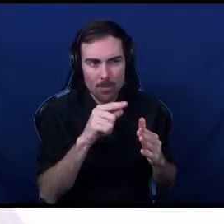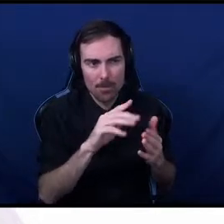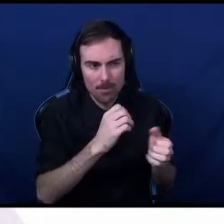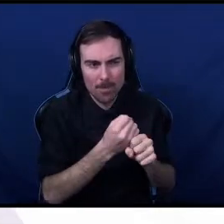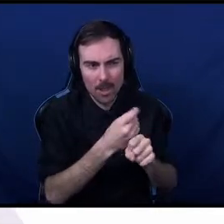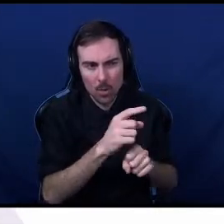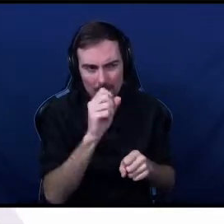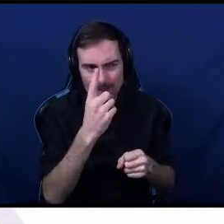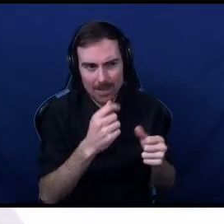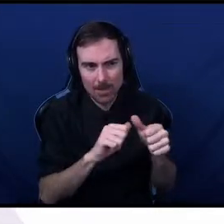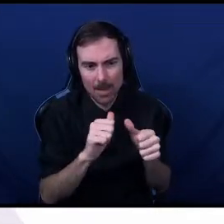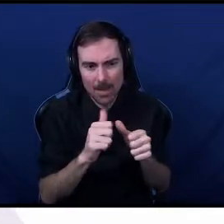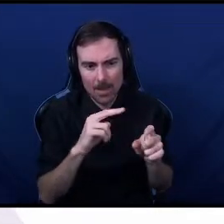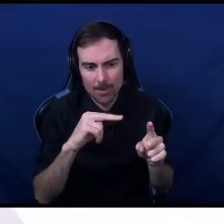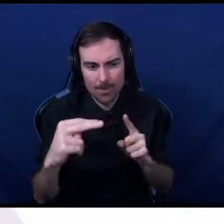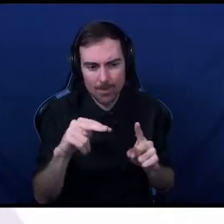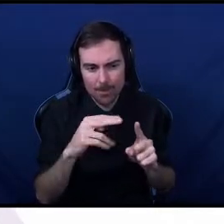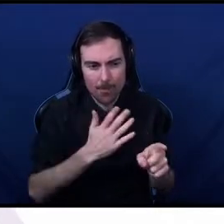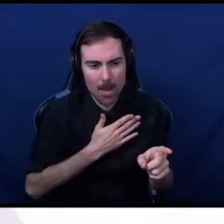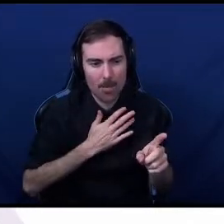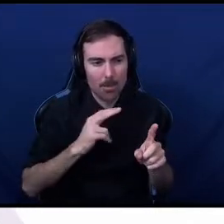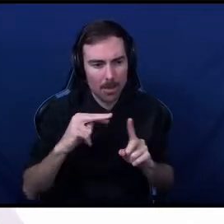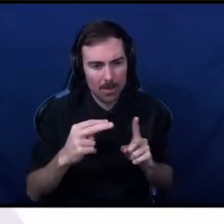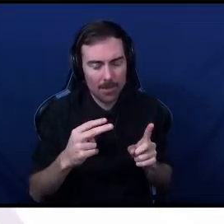there's more opportunity to ask questions and look at how we can